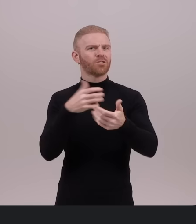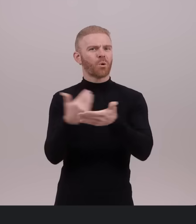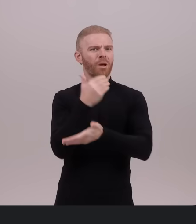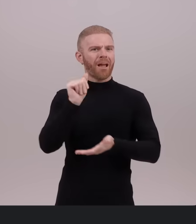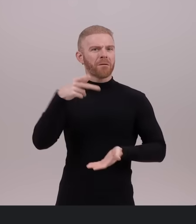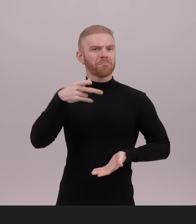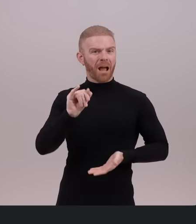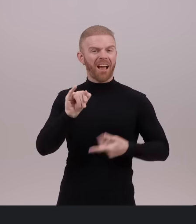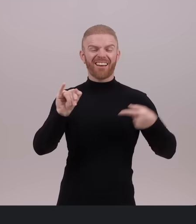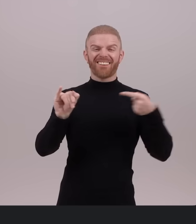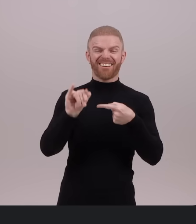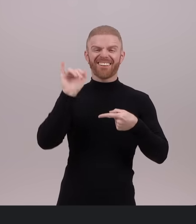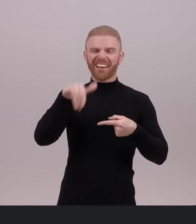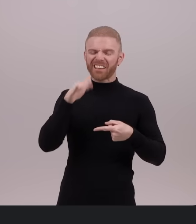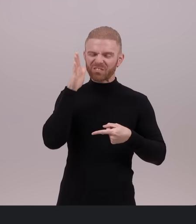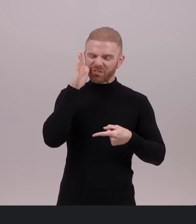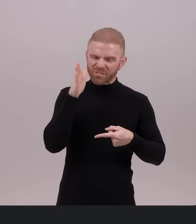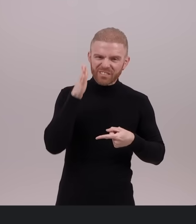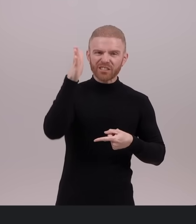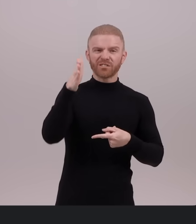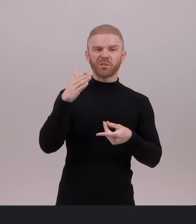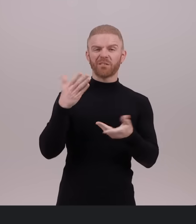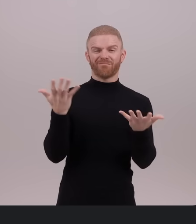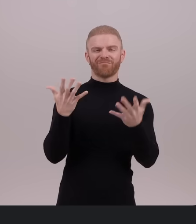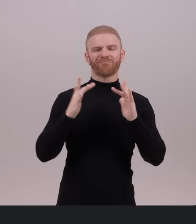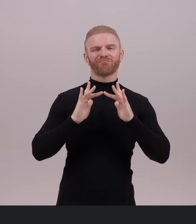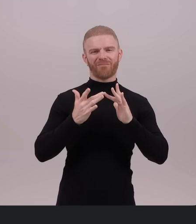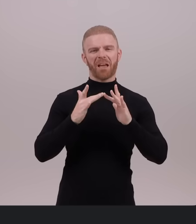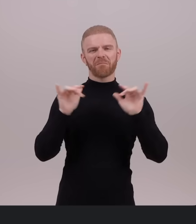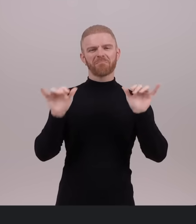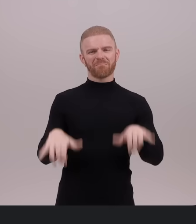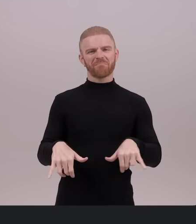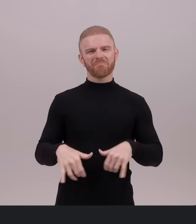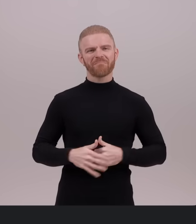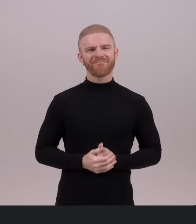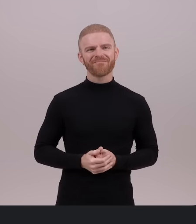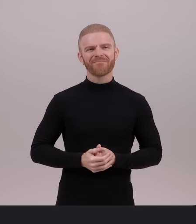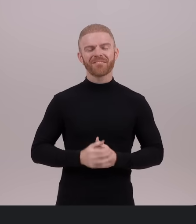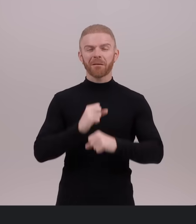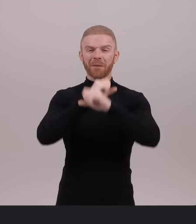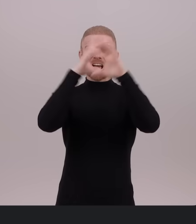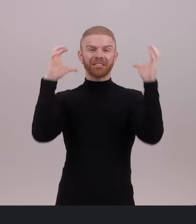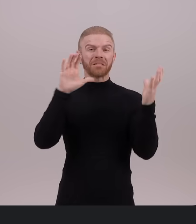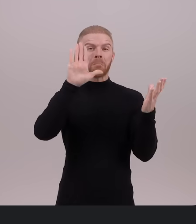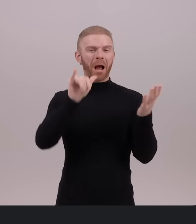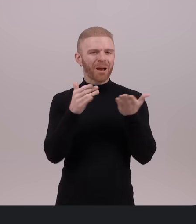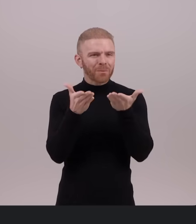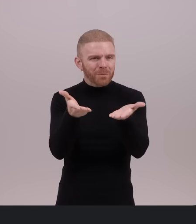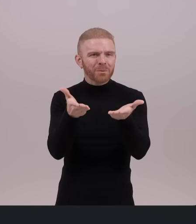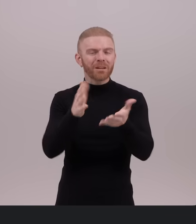This is the future of the web, imagined by you, and supercharged by AI.